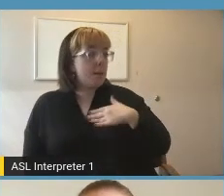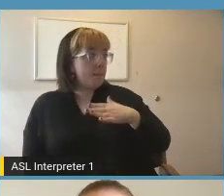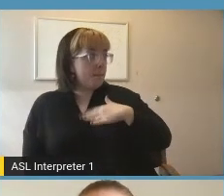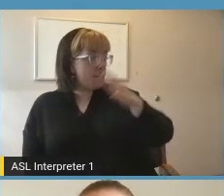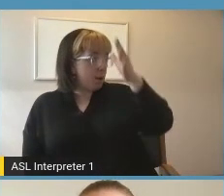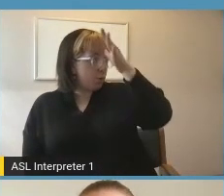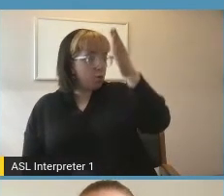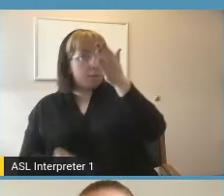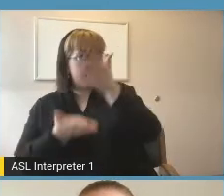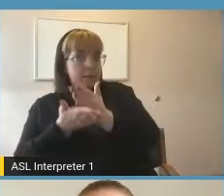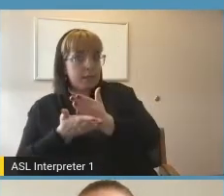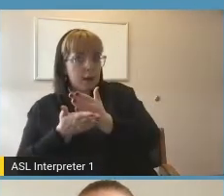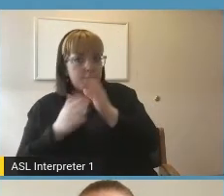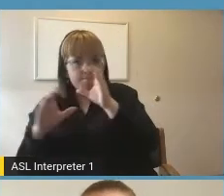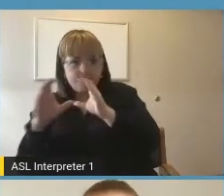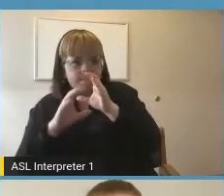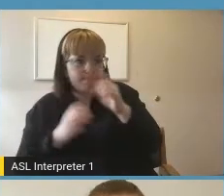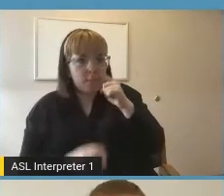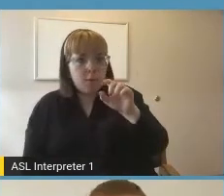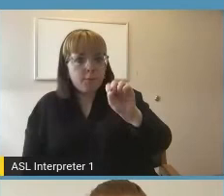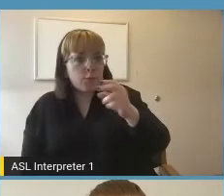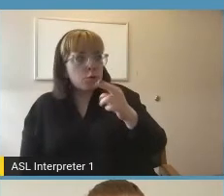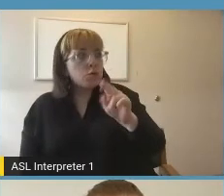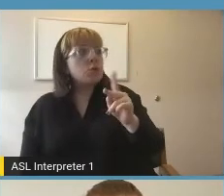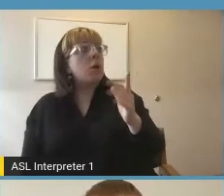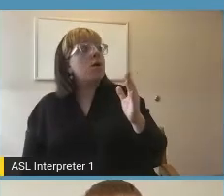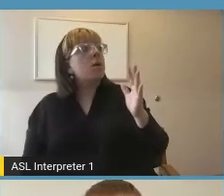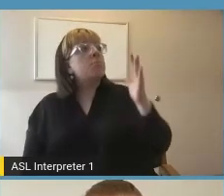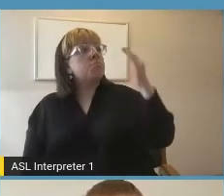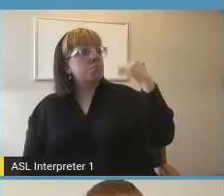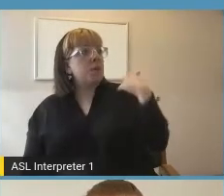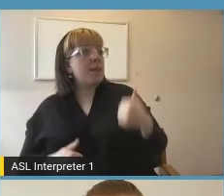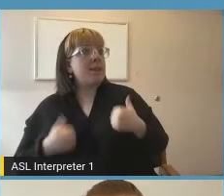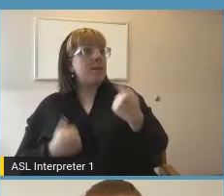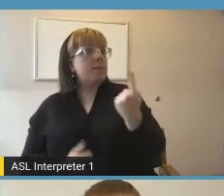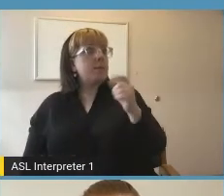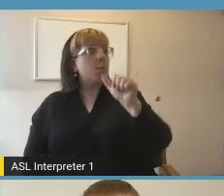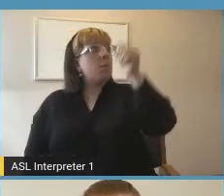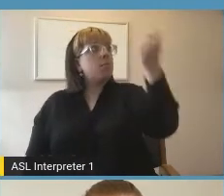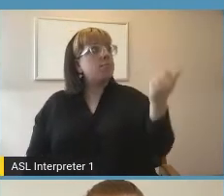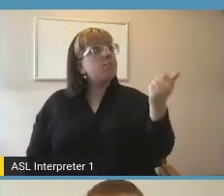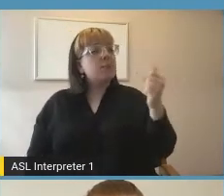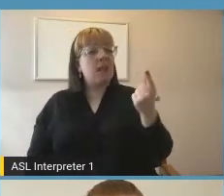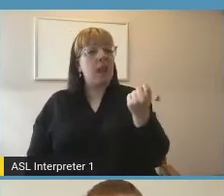sharks back then he used to live in Vestafordjur in the peninsula north from here, in an area